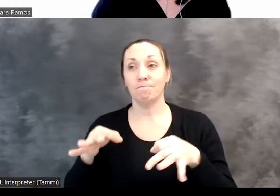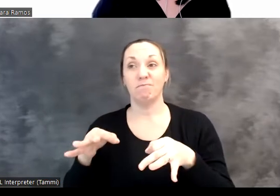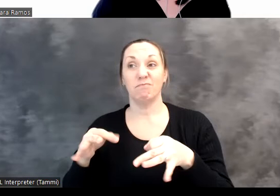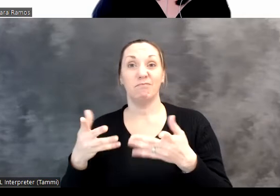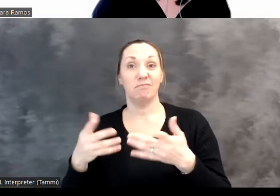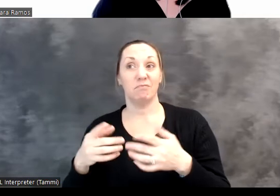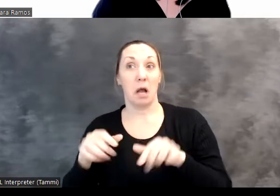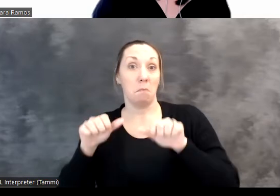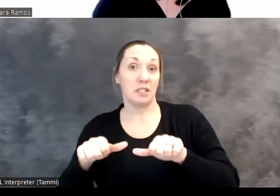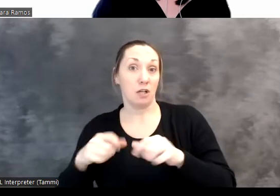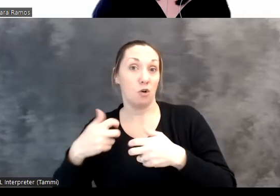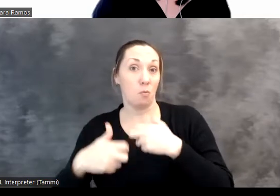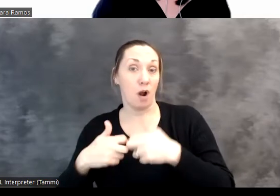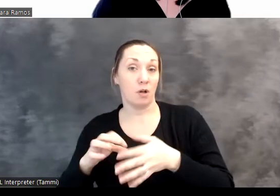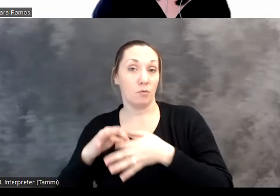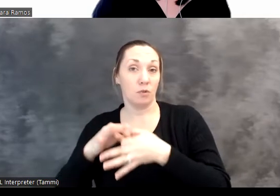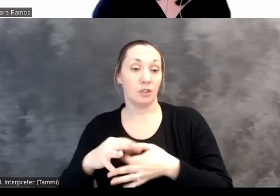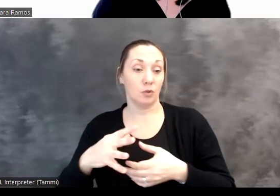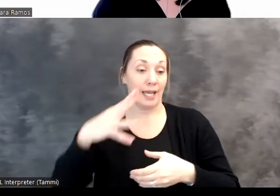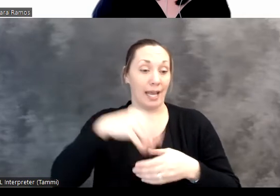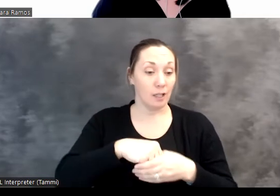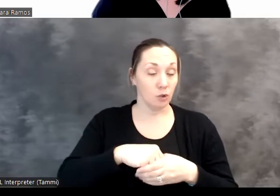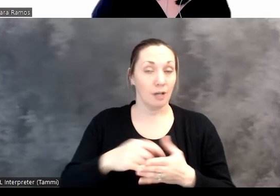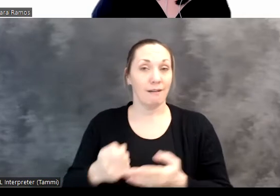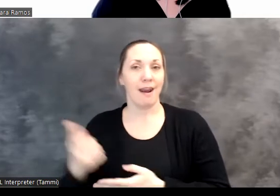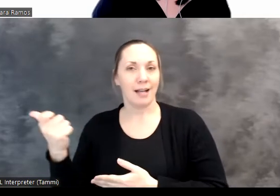. Right. Roger did an excellent job of walking